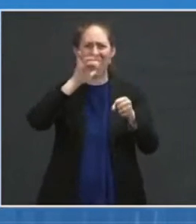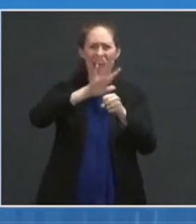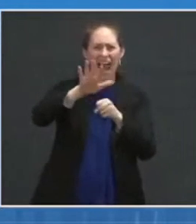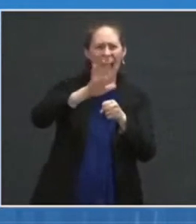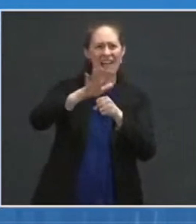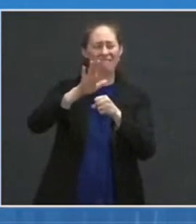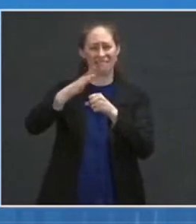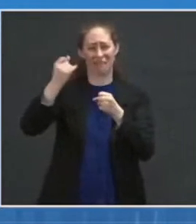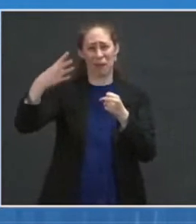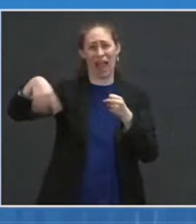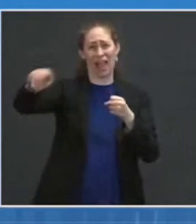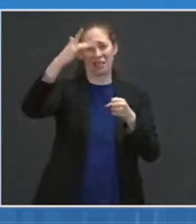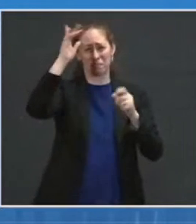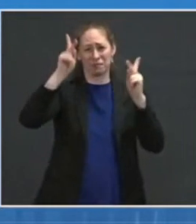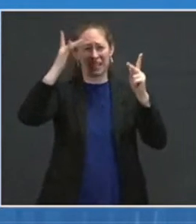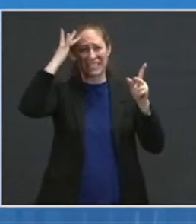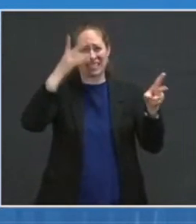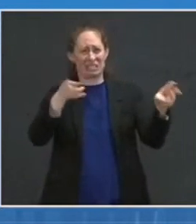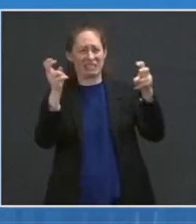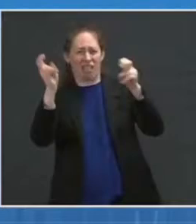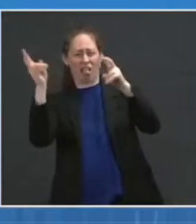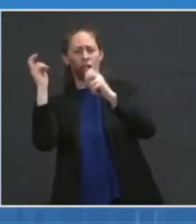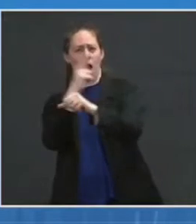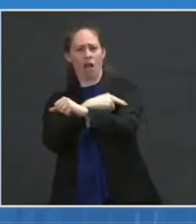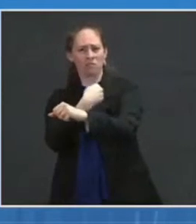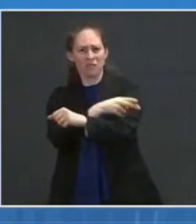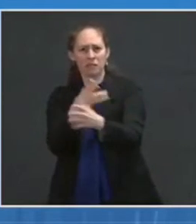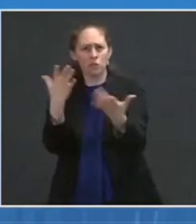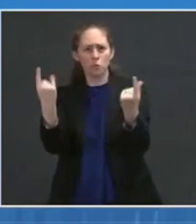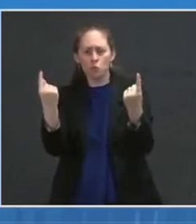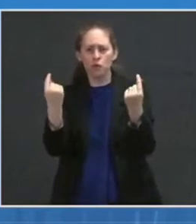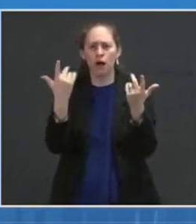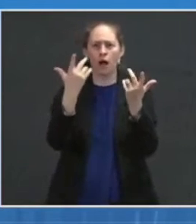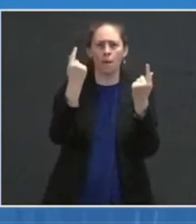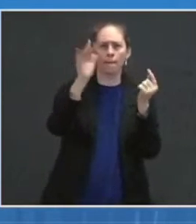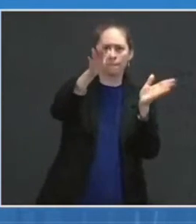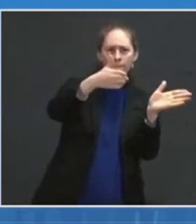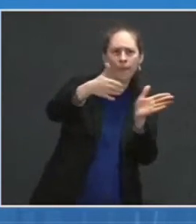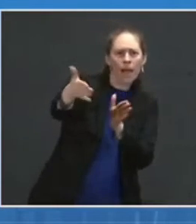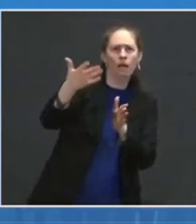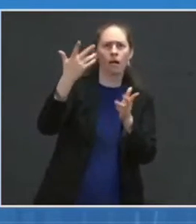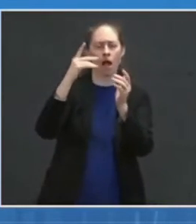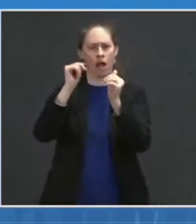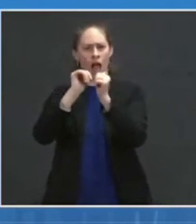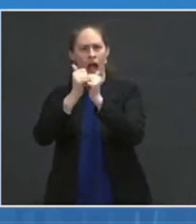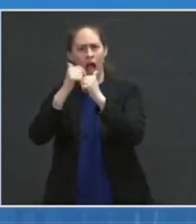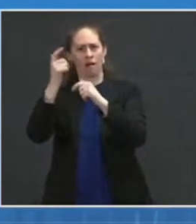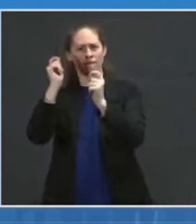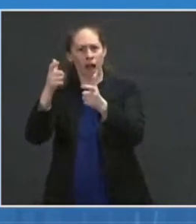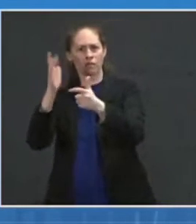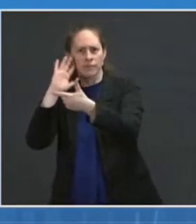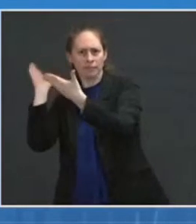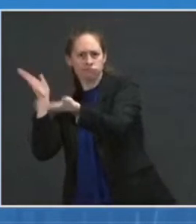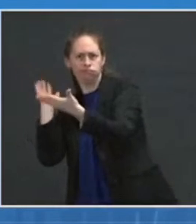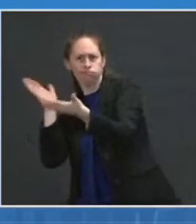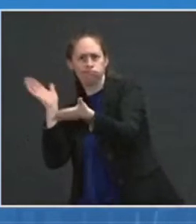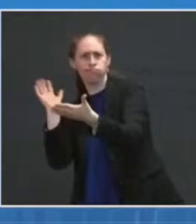PROVIDERS AND TRANSPORTATION HAS EMERGED AS SIGNIFICANT